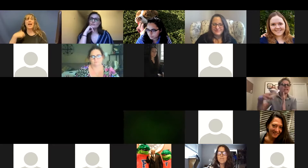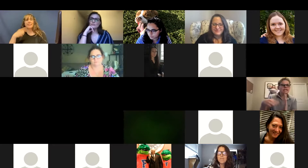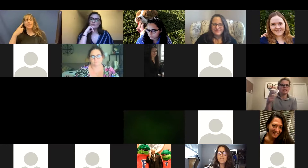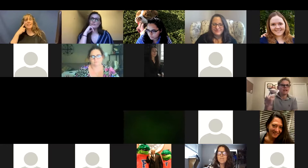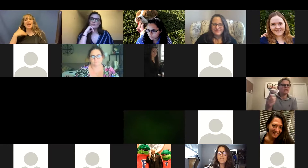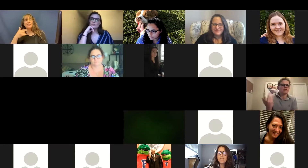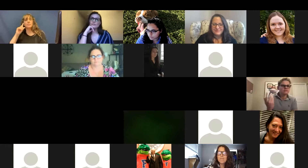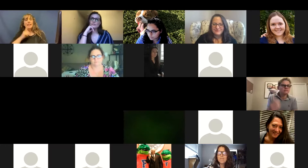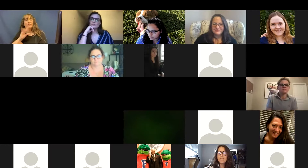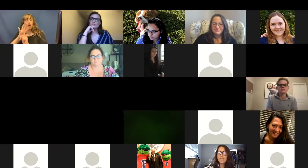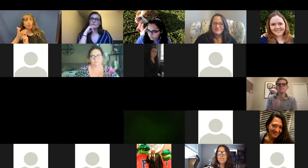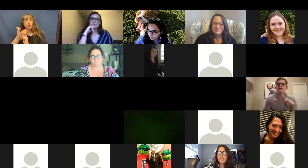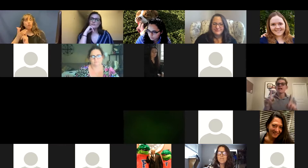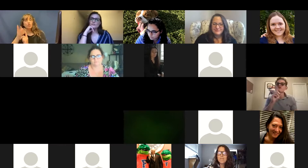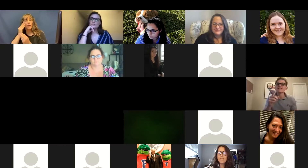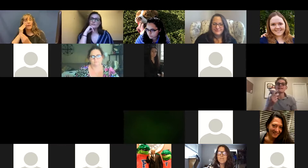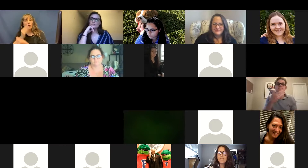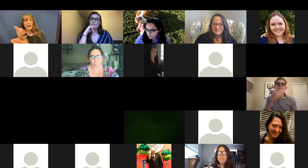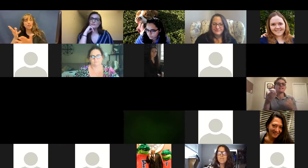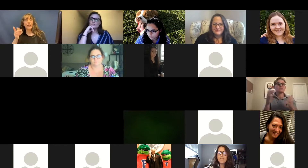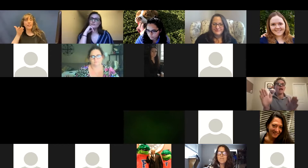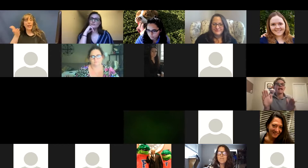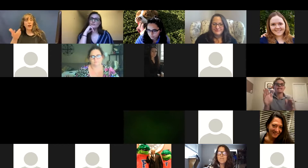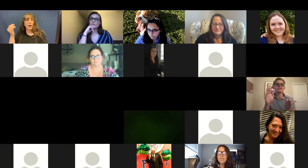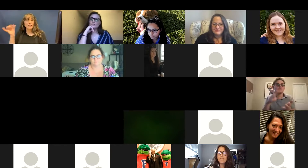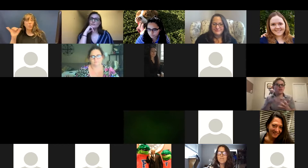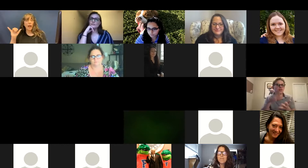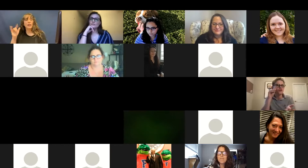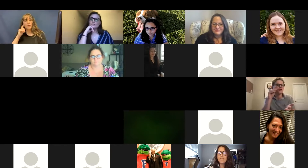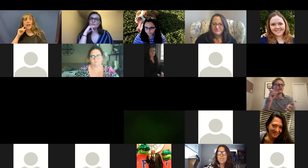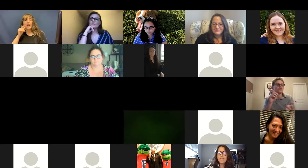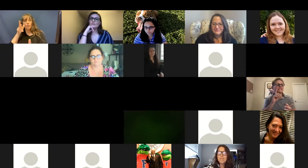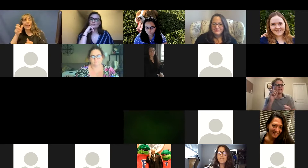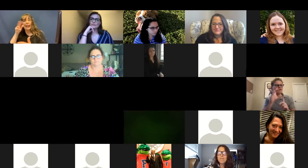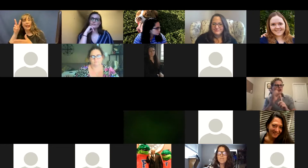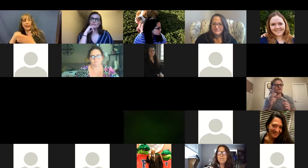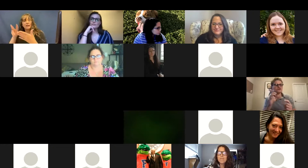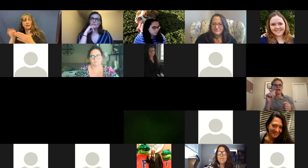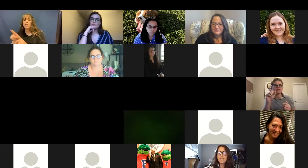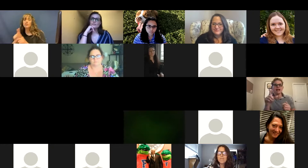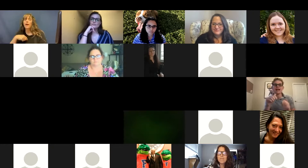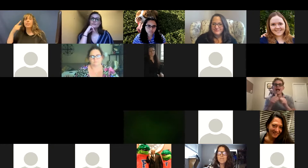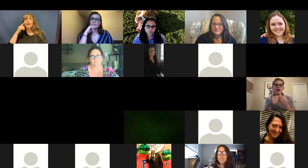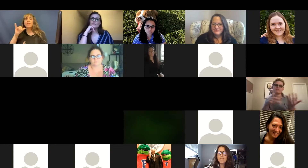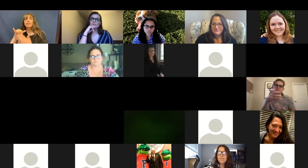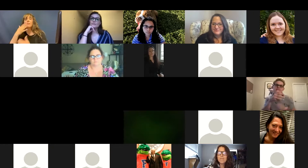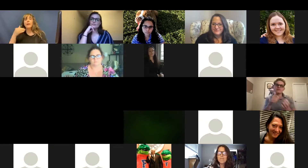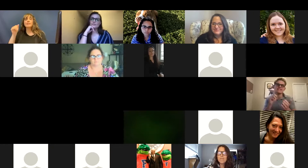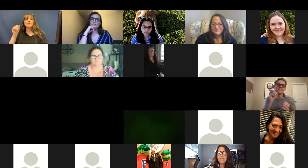as well that you can read. I also think the best way to learn from Deaf culture and learn